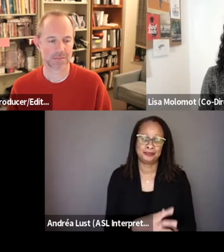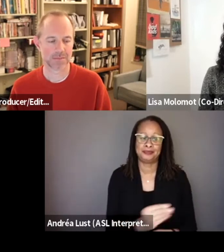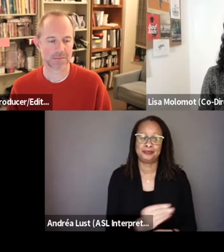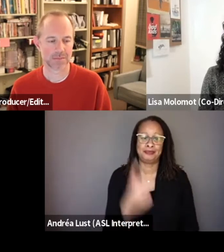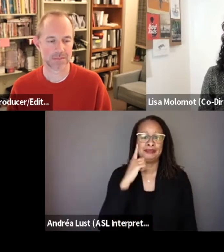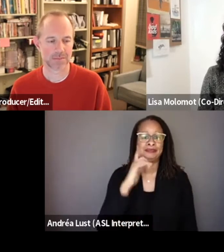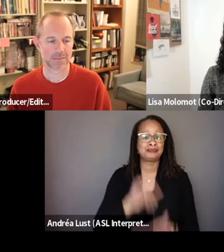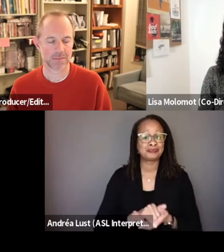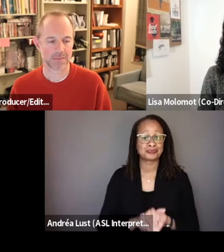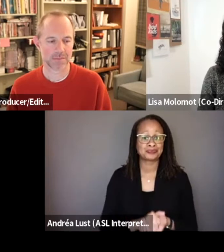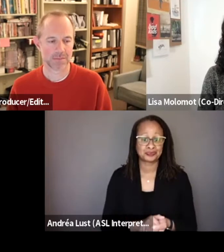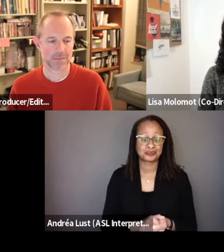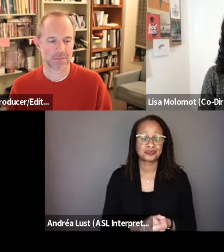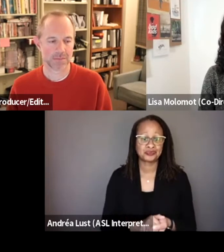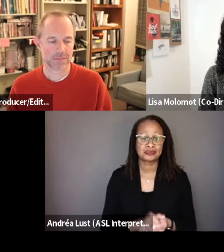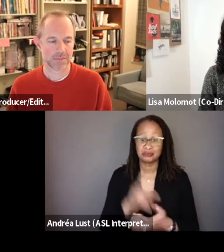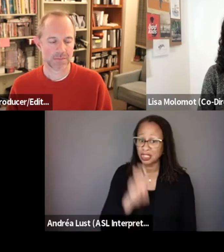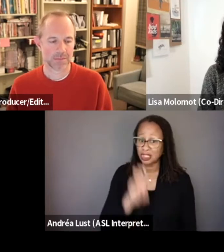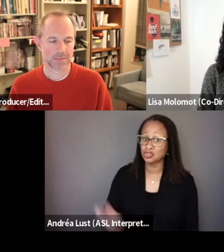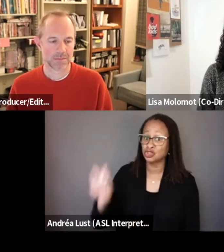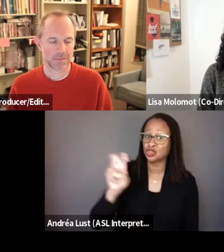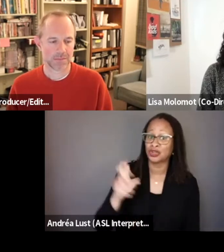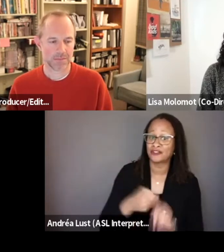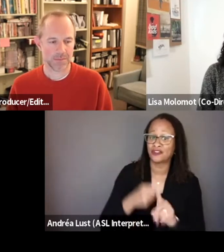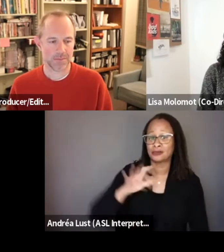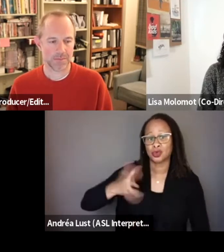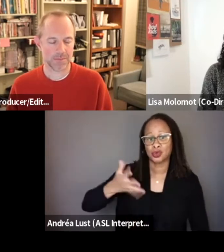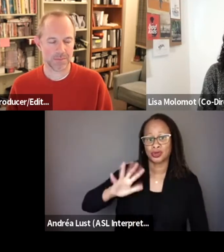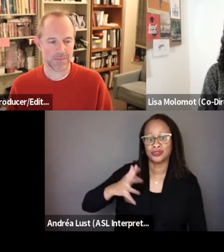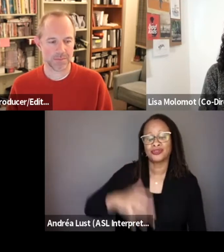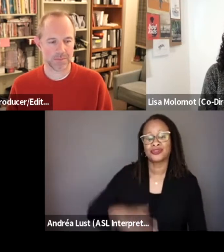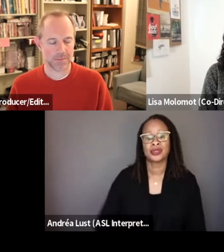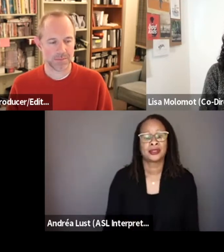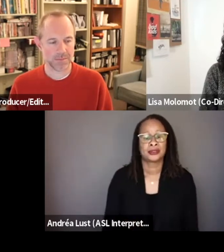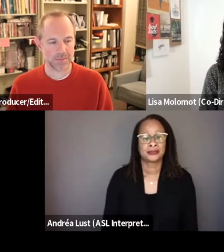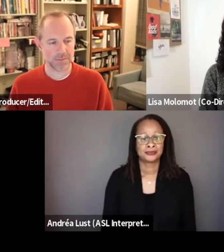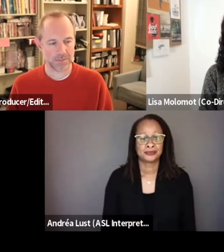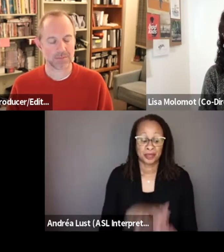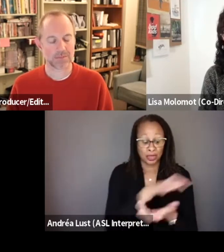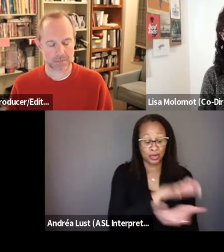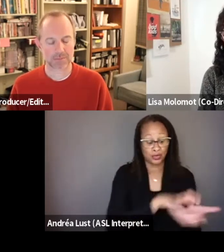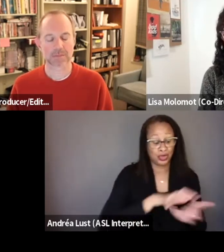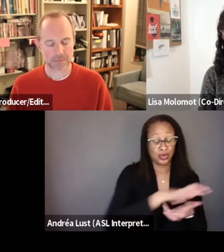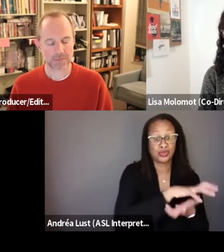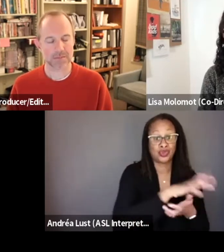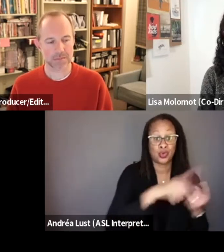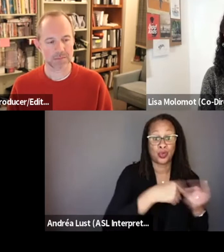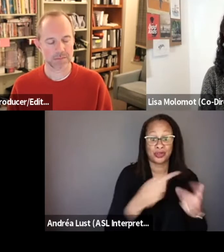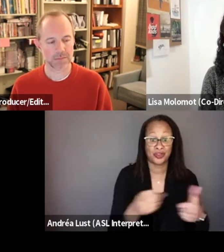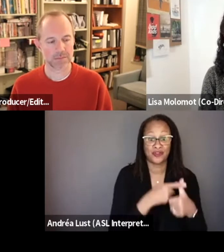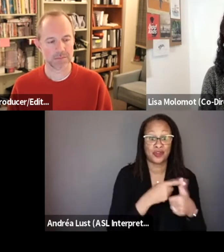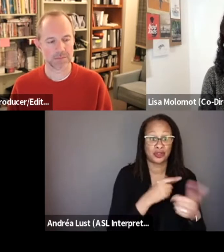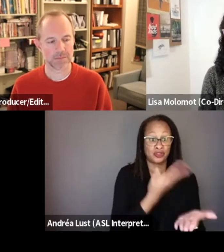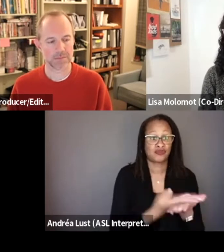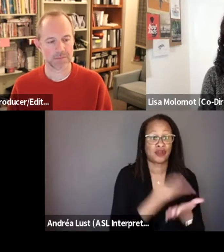that journey from sort of, you know, confusion when we first got to Brooks County. Where's the border?